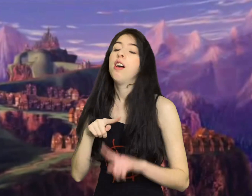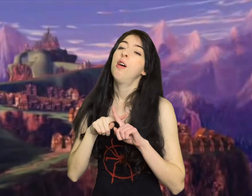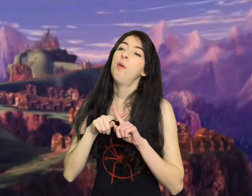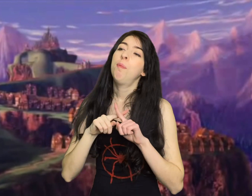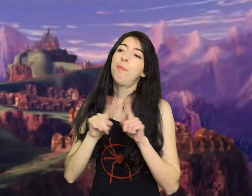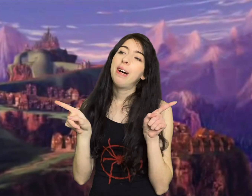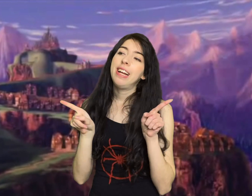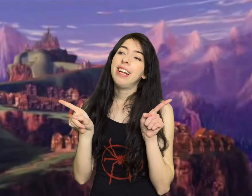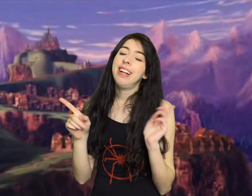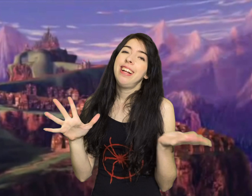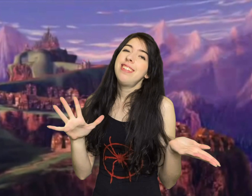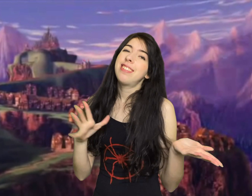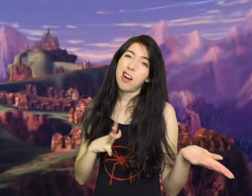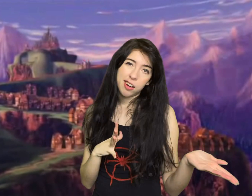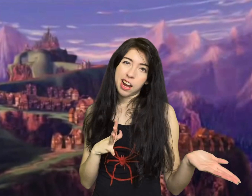but it's all right